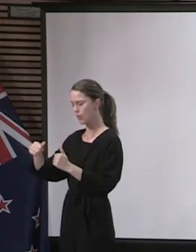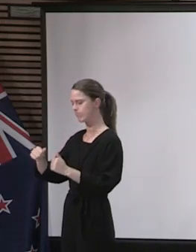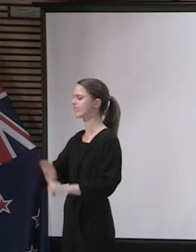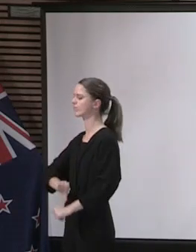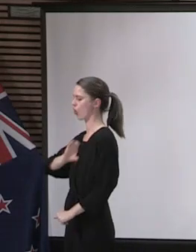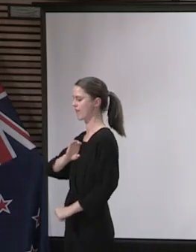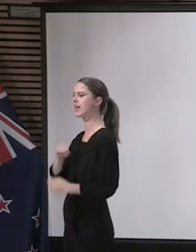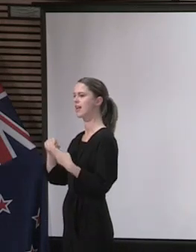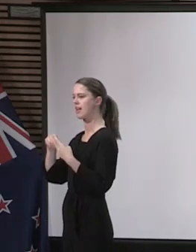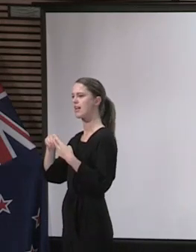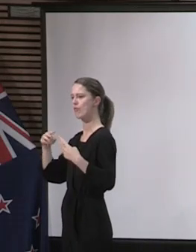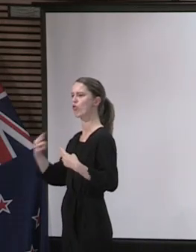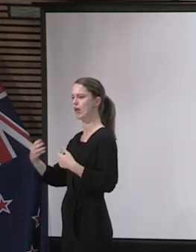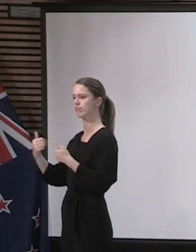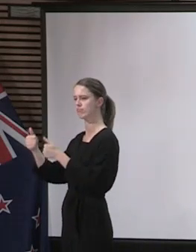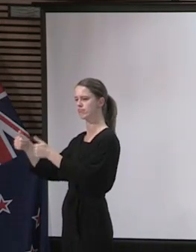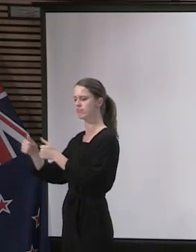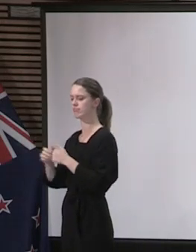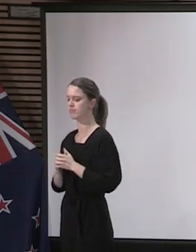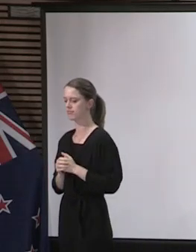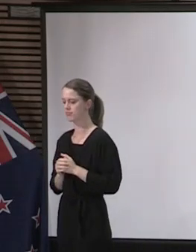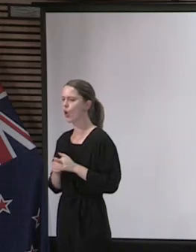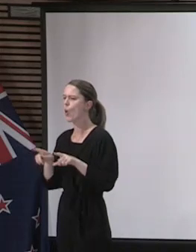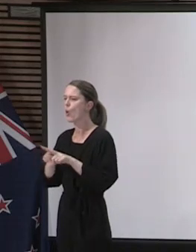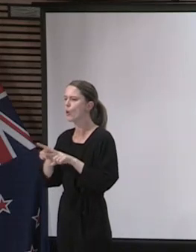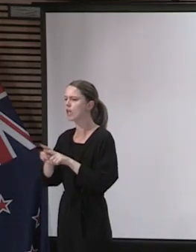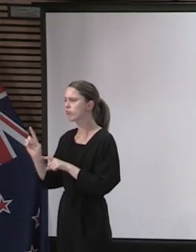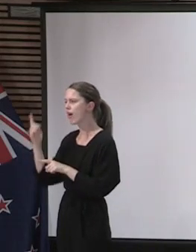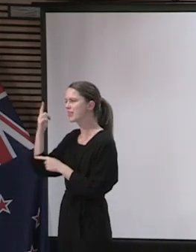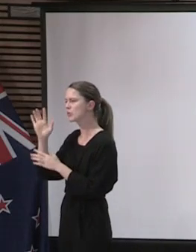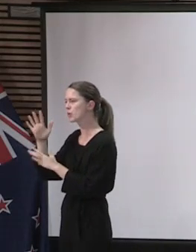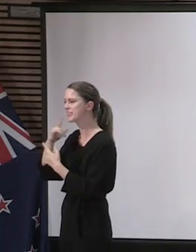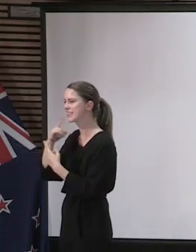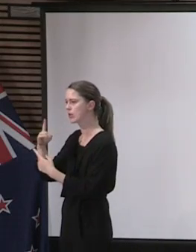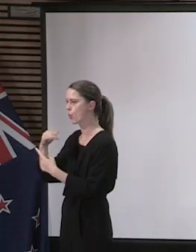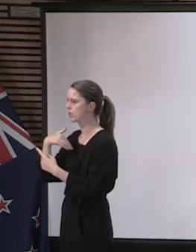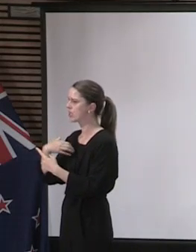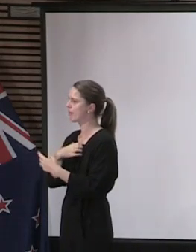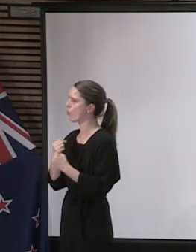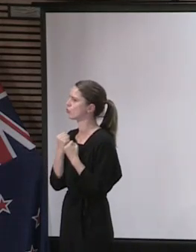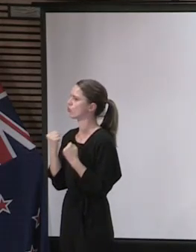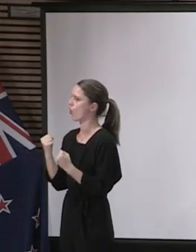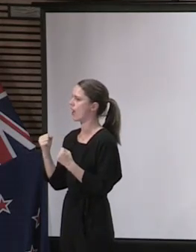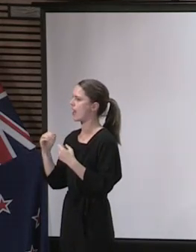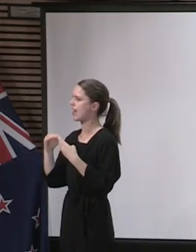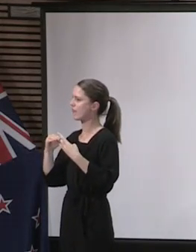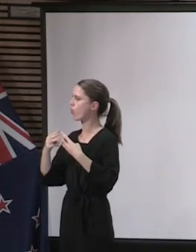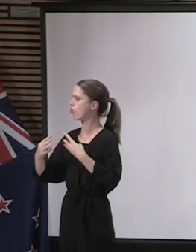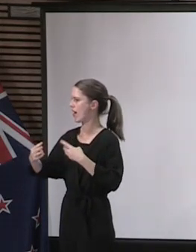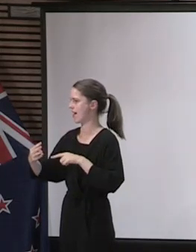critical to giving us confidence that the level 3 measures are working and I think also the Prime Minister